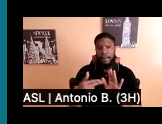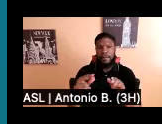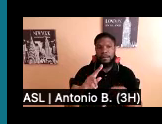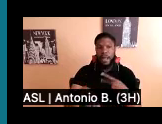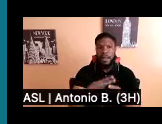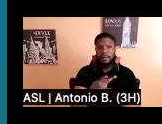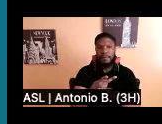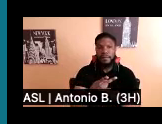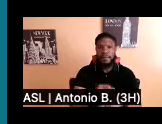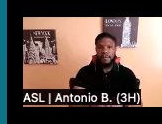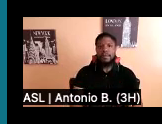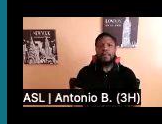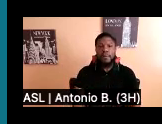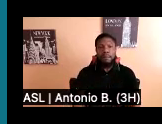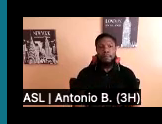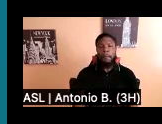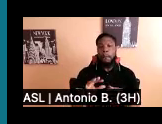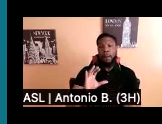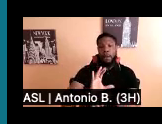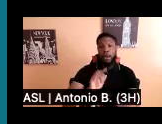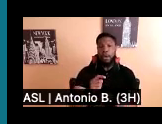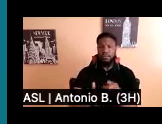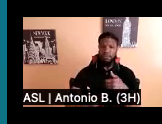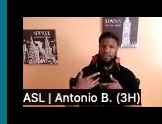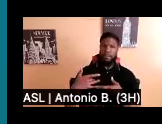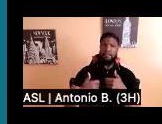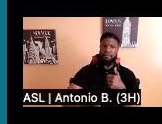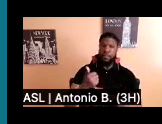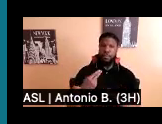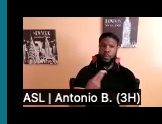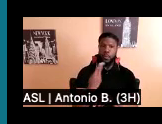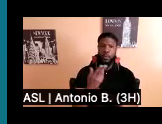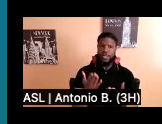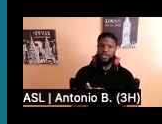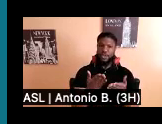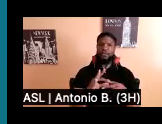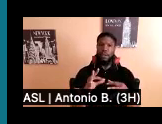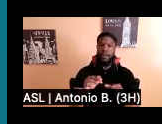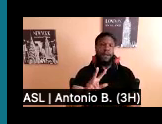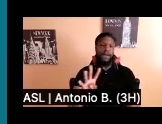Consultants predominantly used suggesting comments at 34%, which is probably not